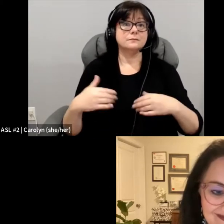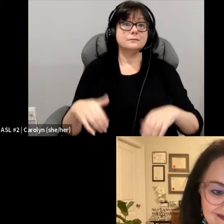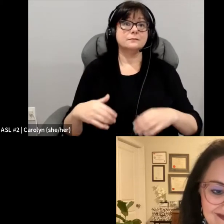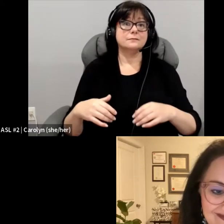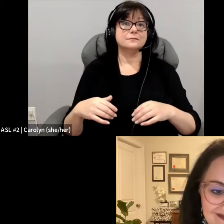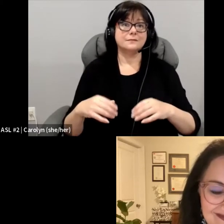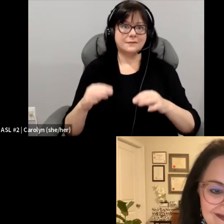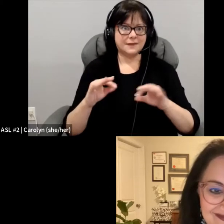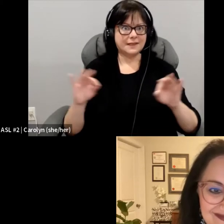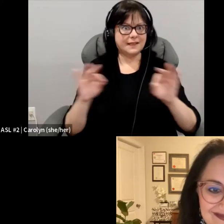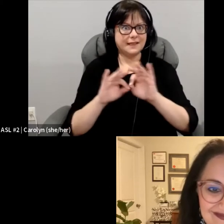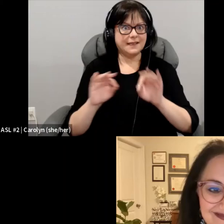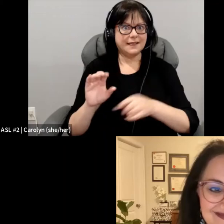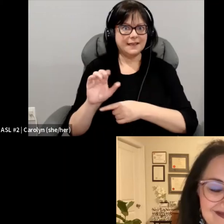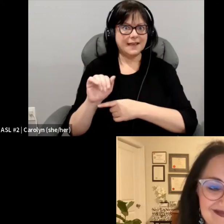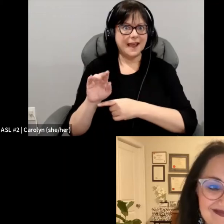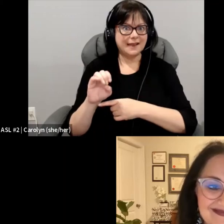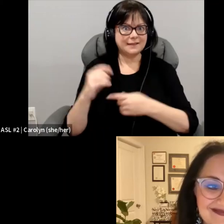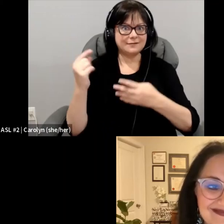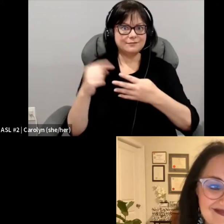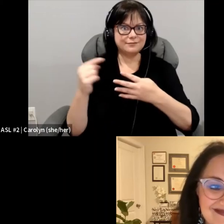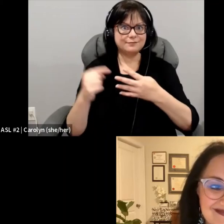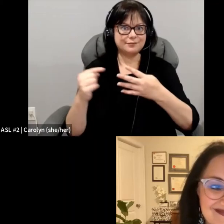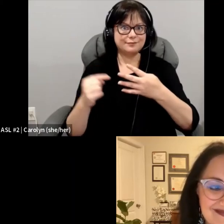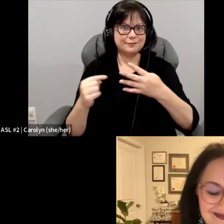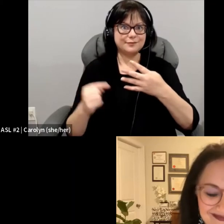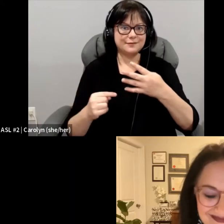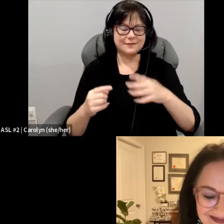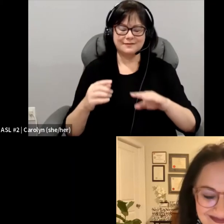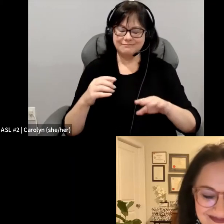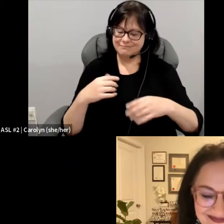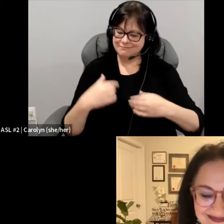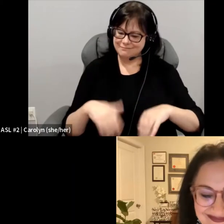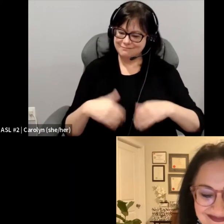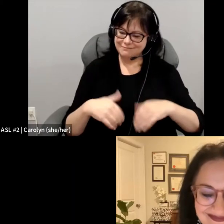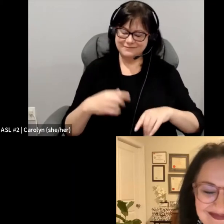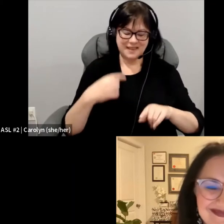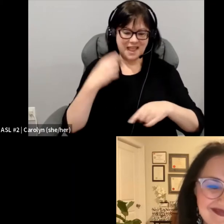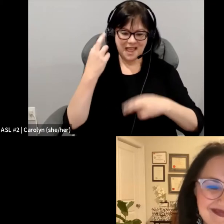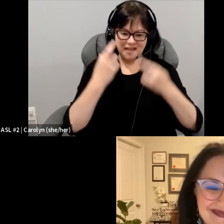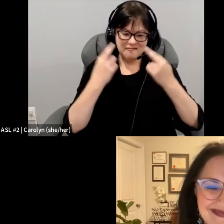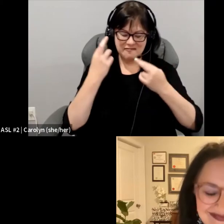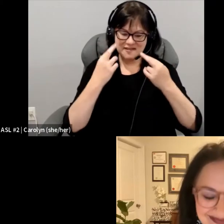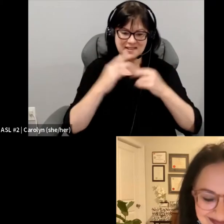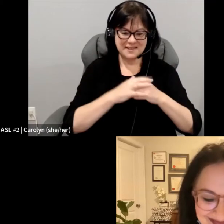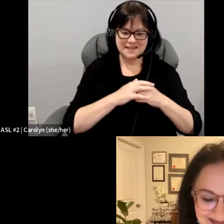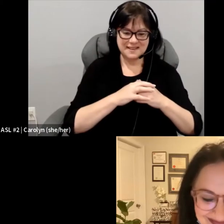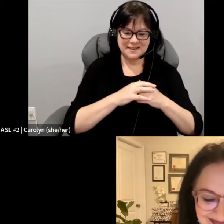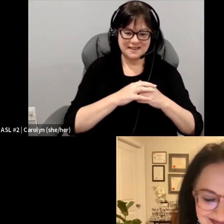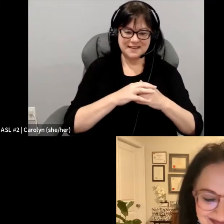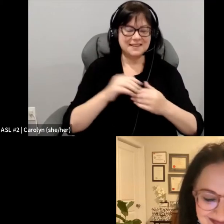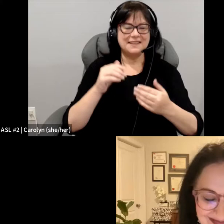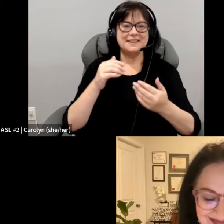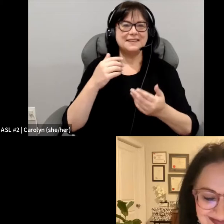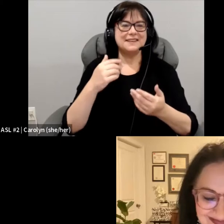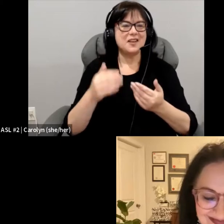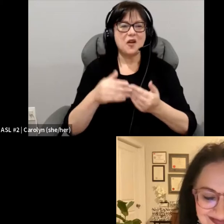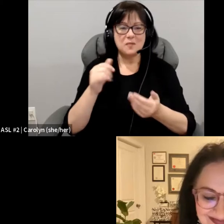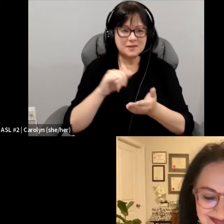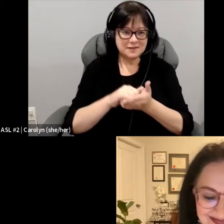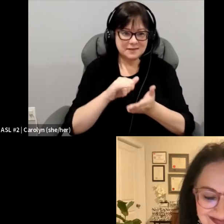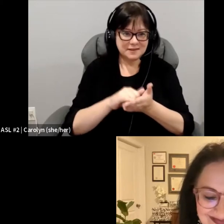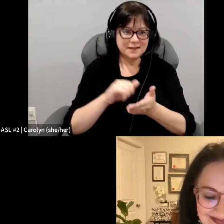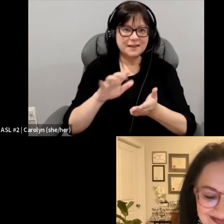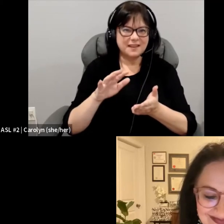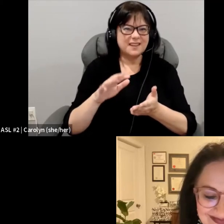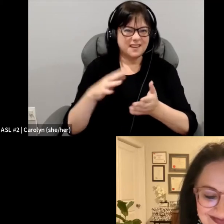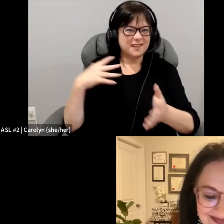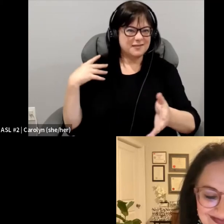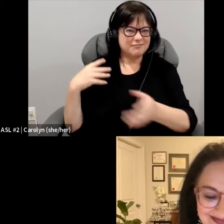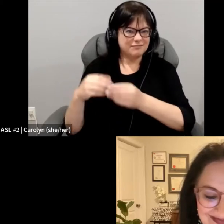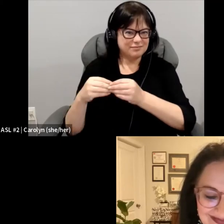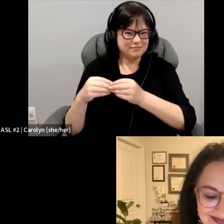I REALIZE IT WAS ALMOST AN IMPOSSIBLE TASK TO TRY TO BRING TOGETHER THIS HISTORY IN 15